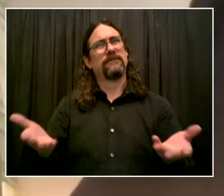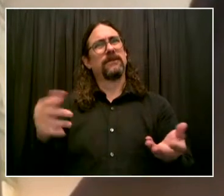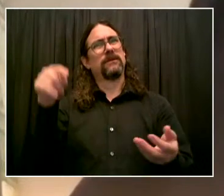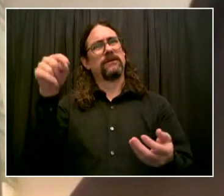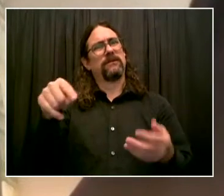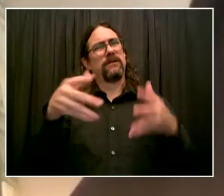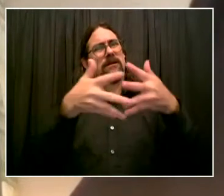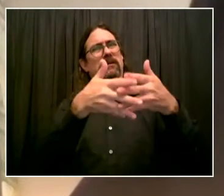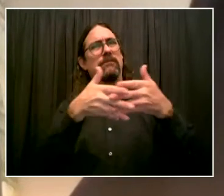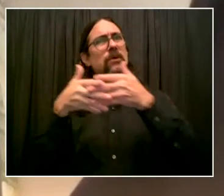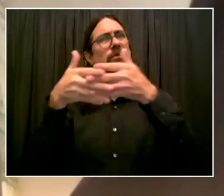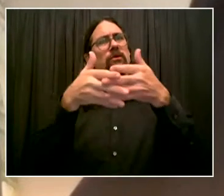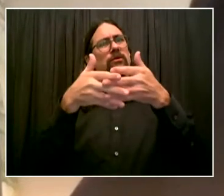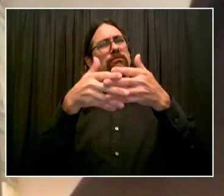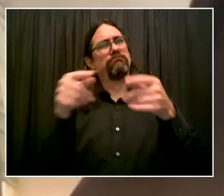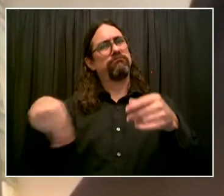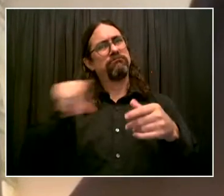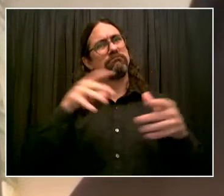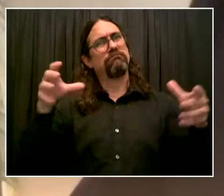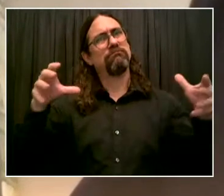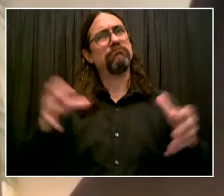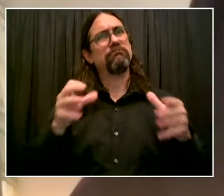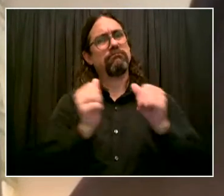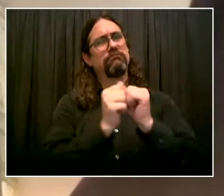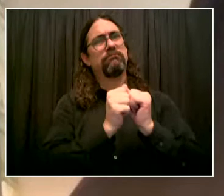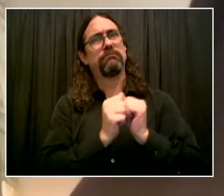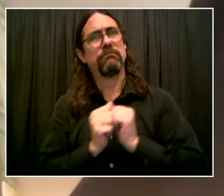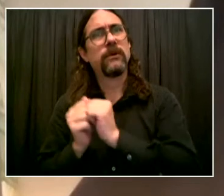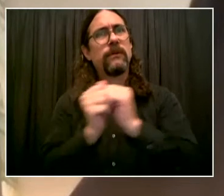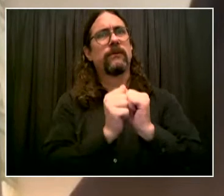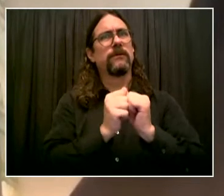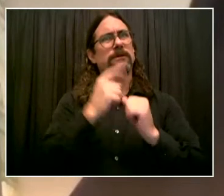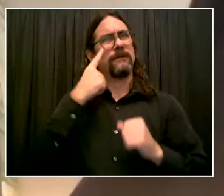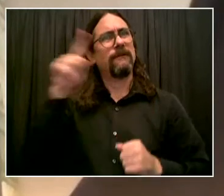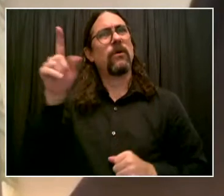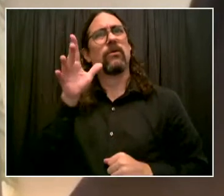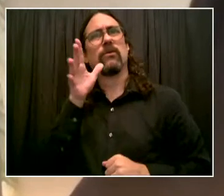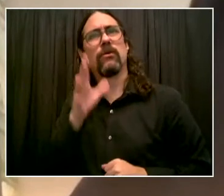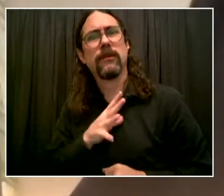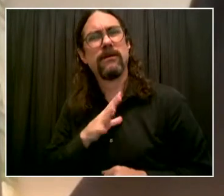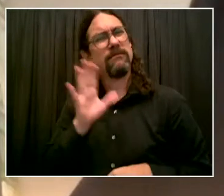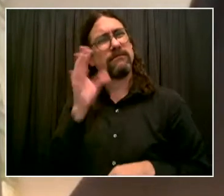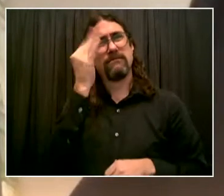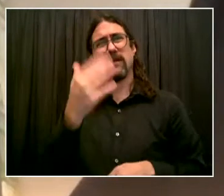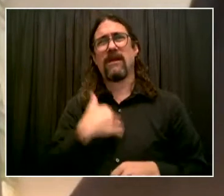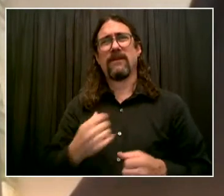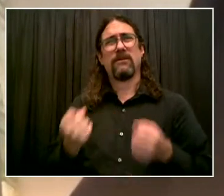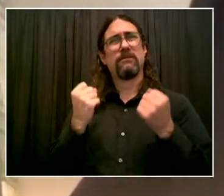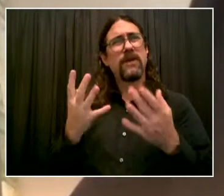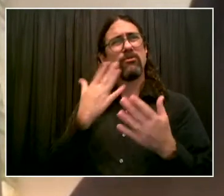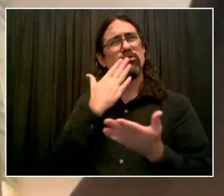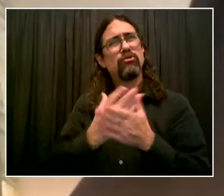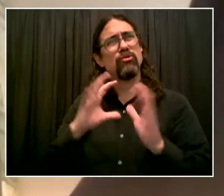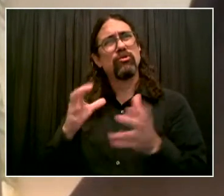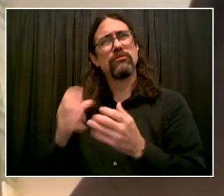WE HAVE AMAZING GROUPS HERE. THE ACLU, THESE ARE